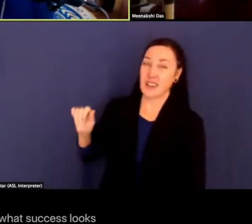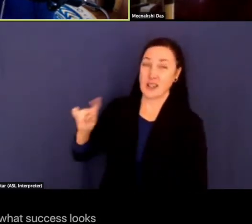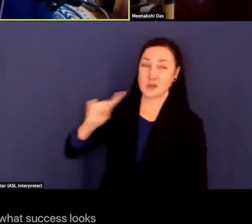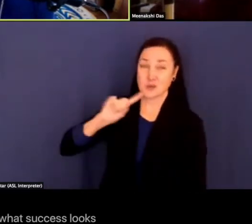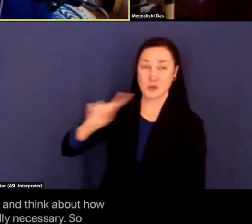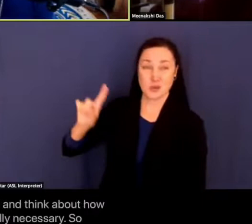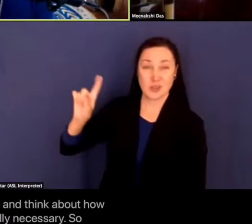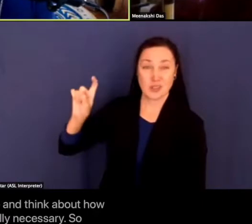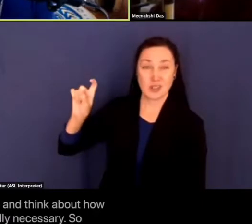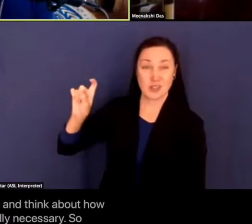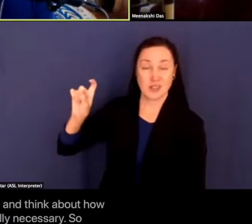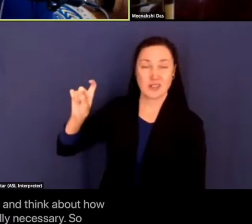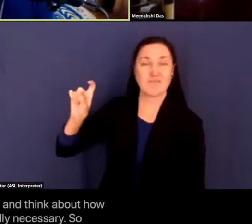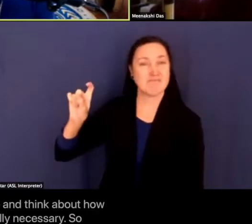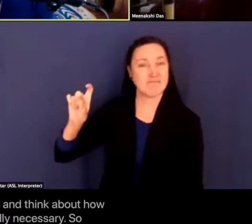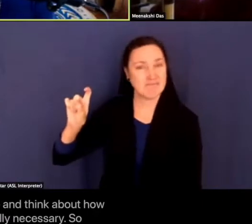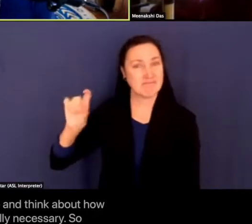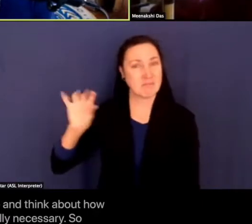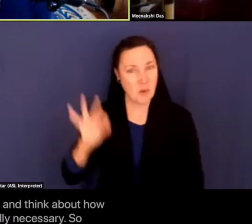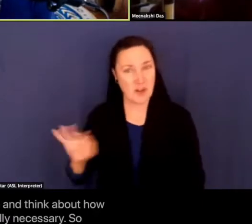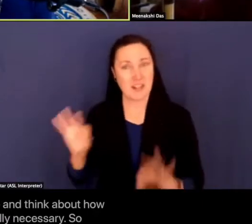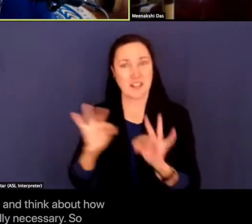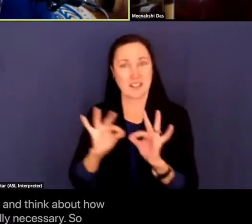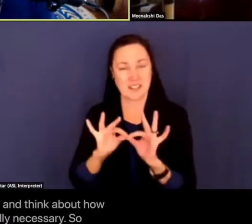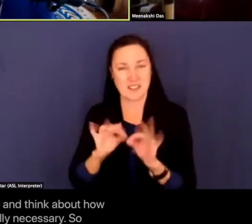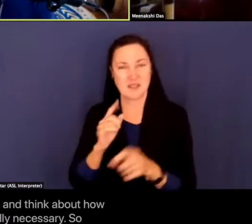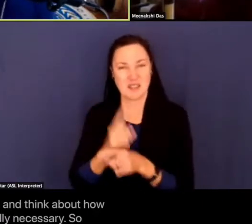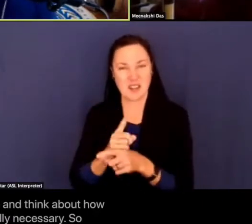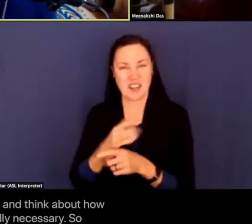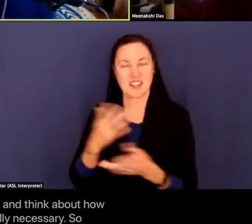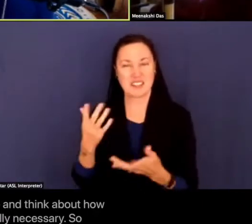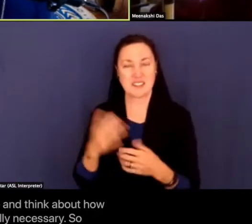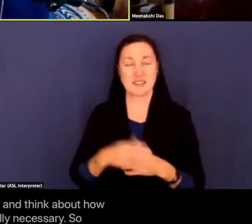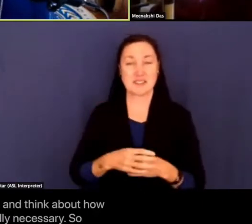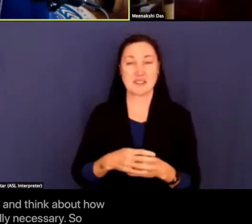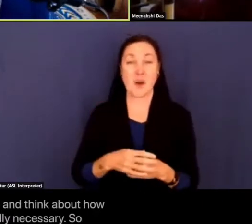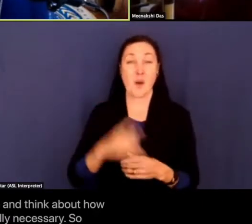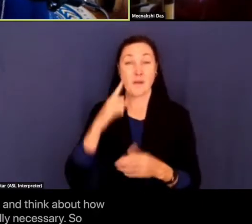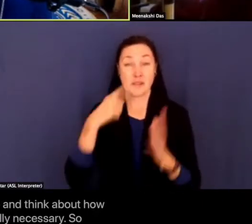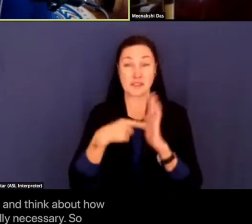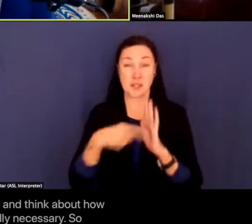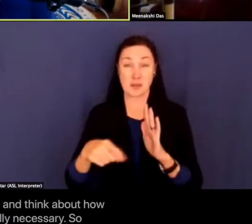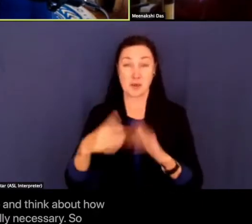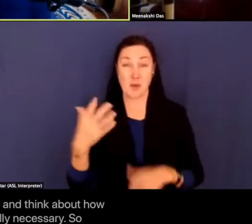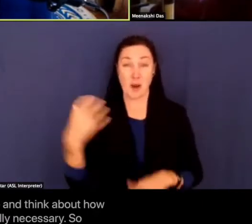the perception of your successful employee coming in dressed a certain way, sitting a certain way,